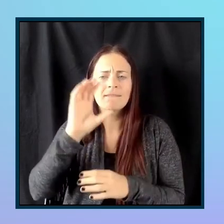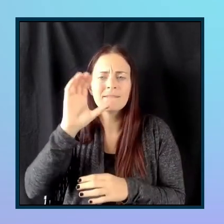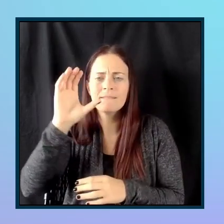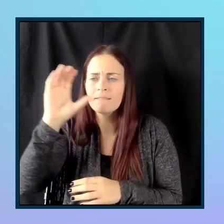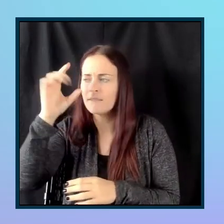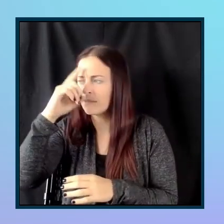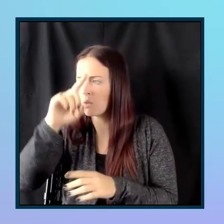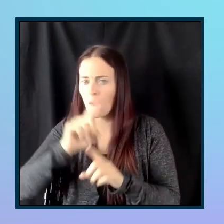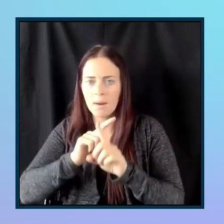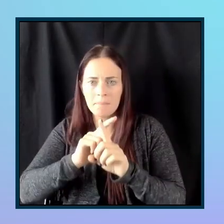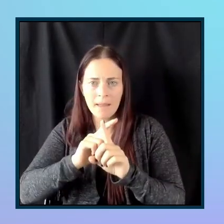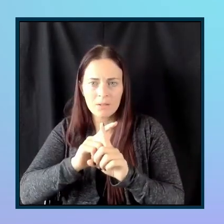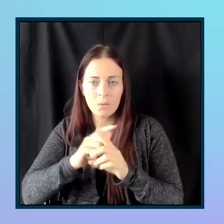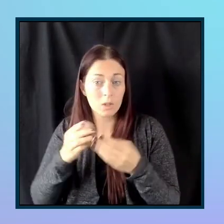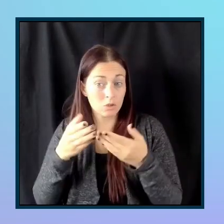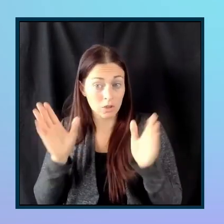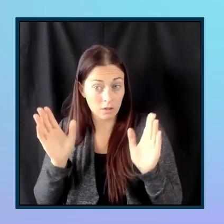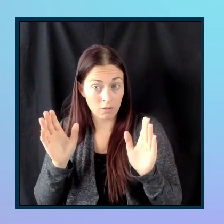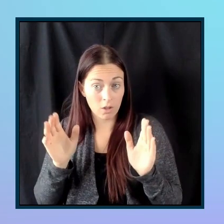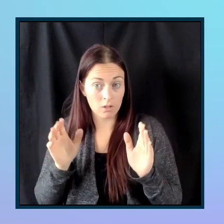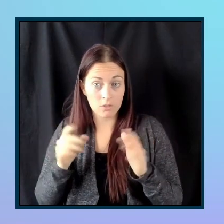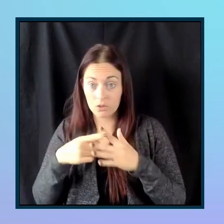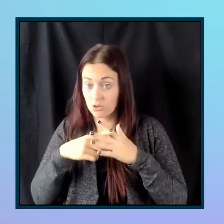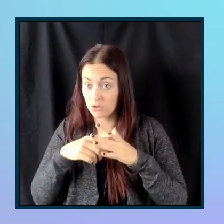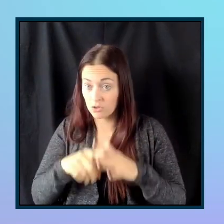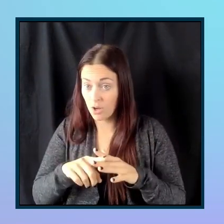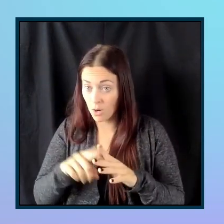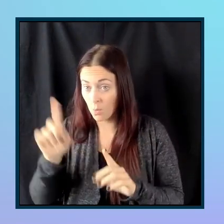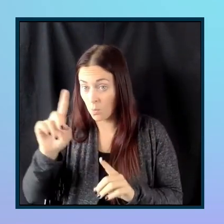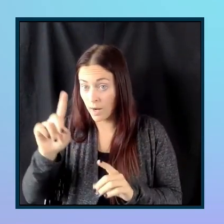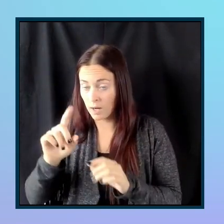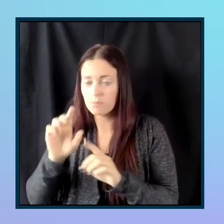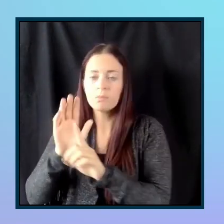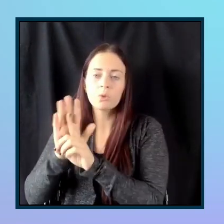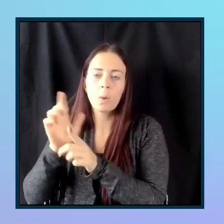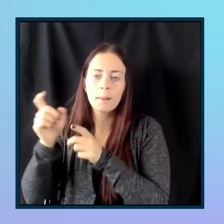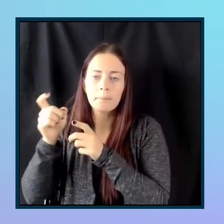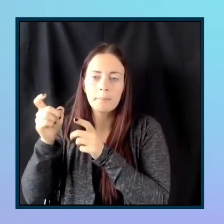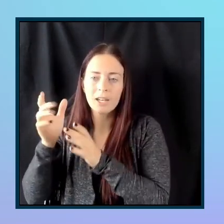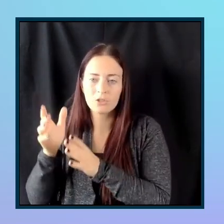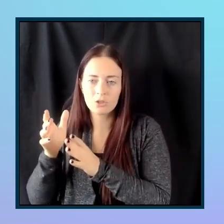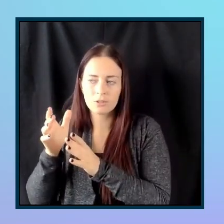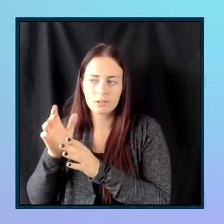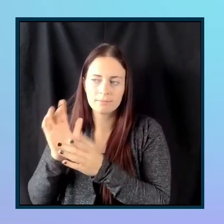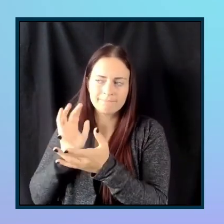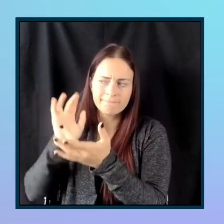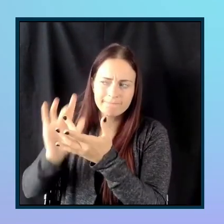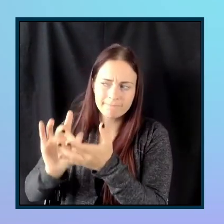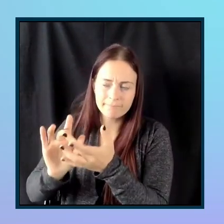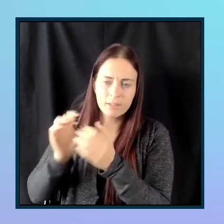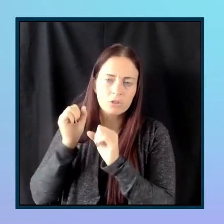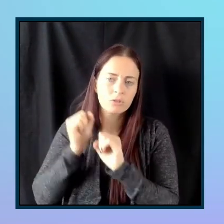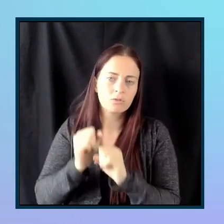another great place to start is with your manager. I would highly recommend share with them